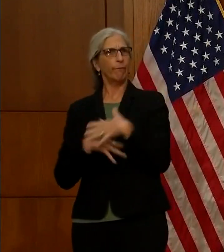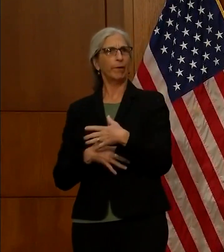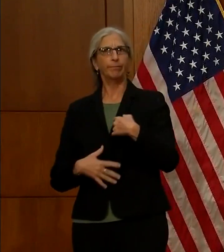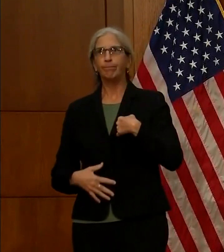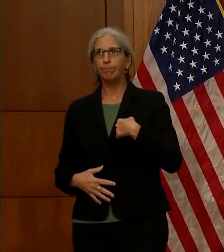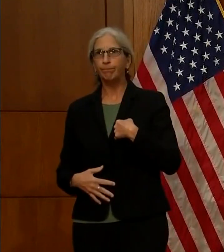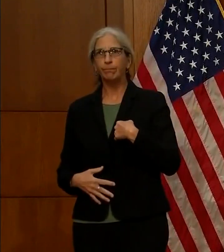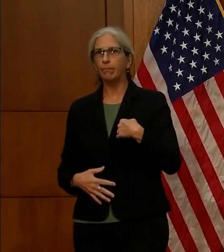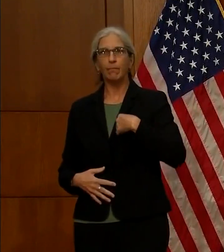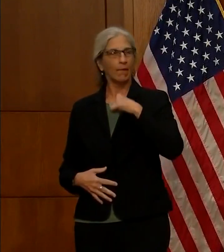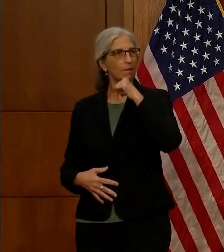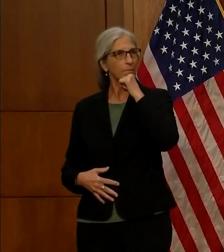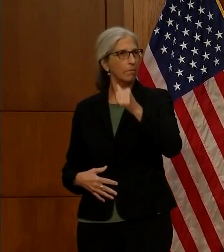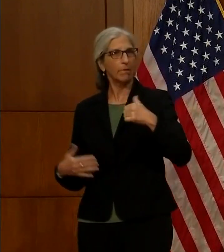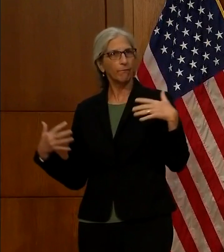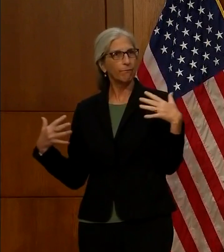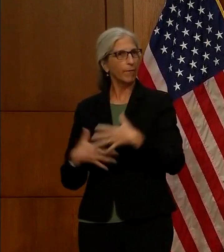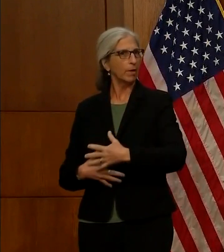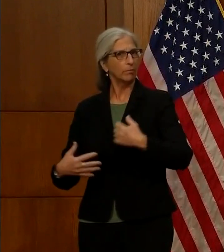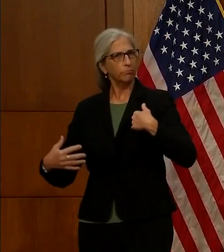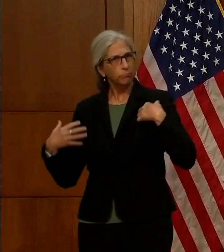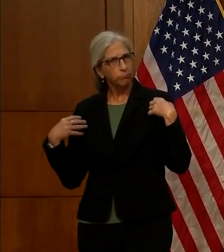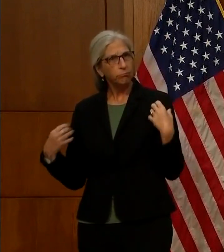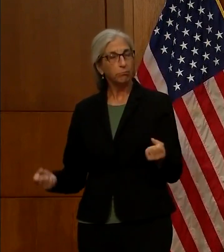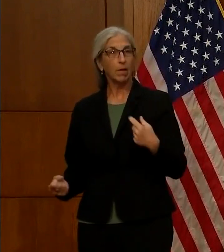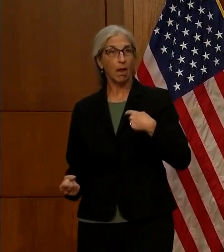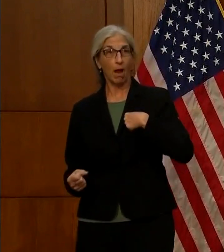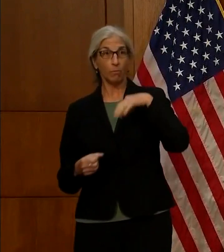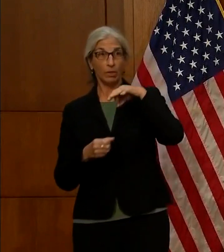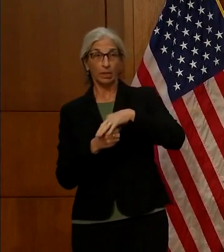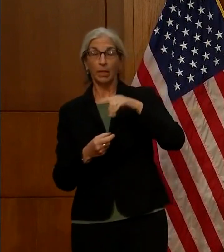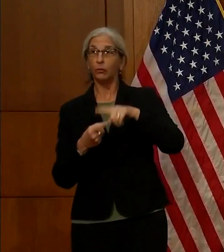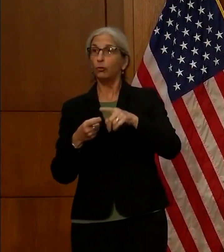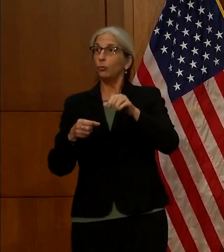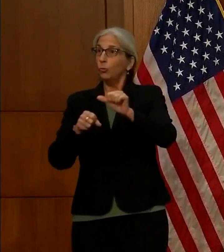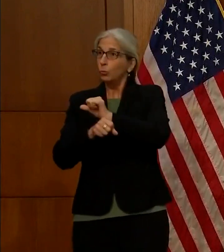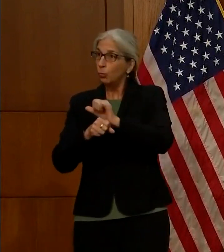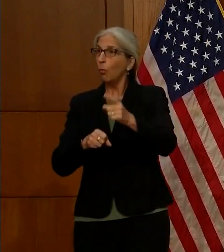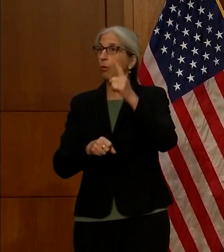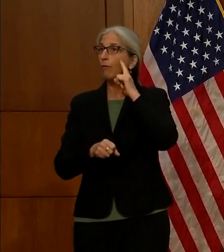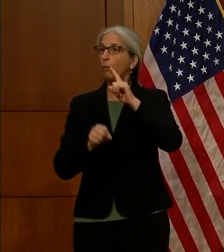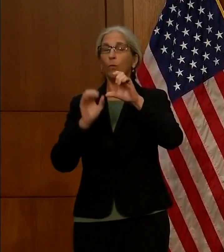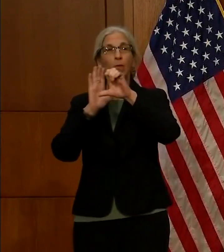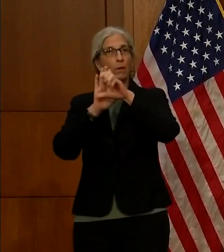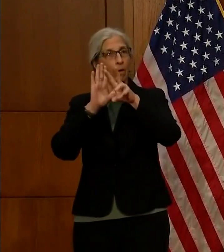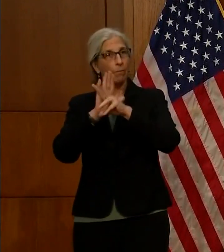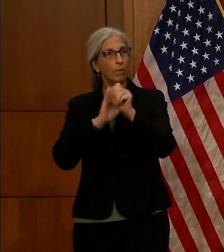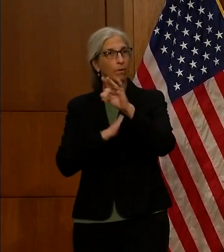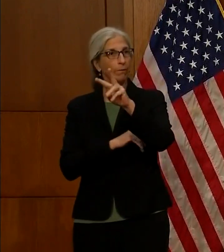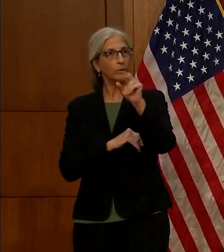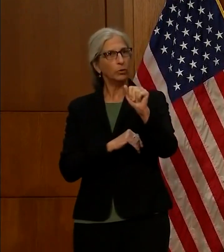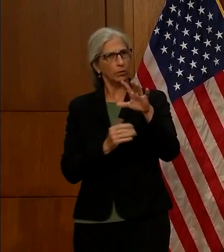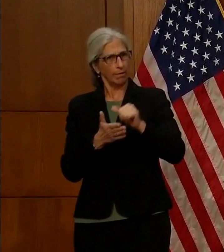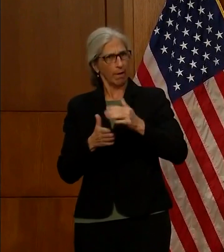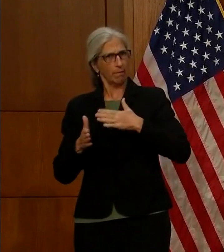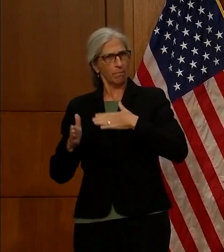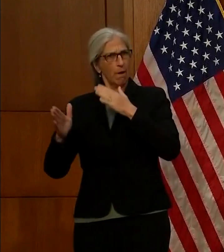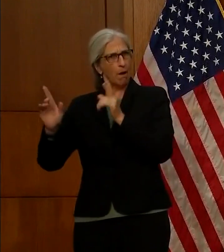UNDER A CLOUD OF INTIMIDATION THAT'S NOT WHO I AM I WAS ELECTED TO SERVE THE